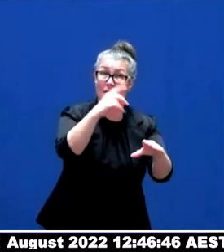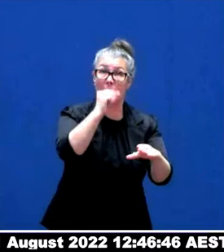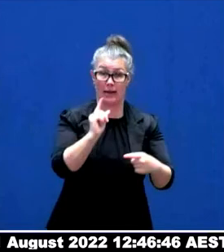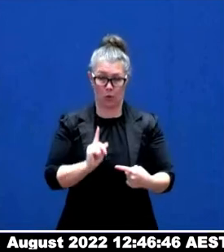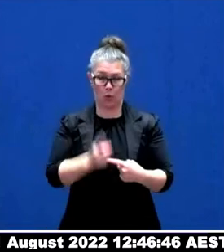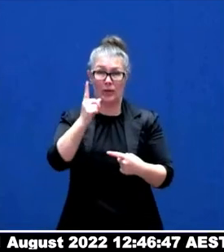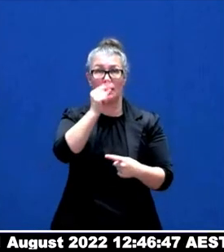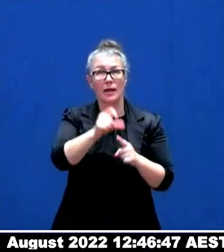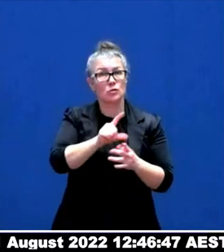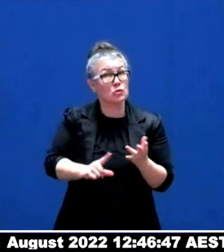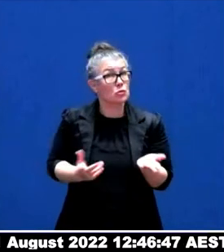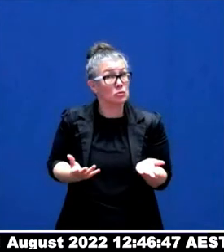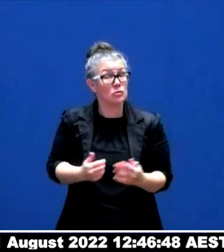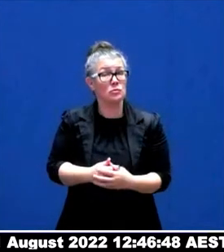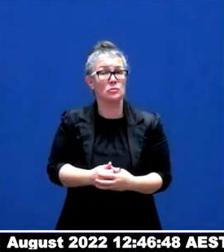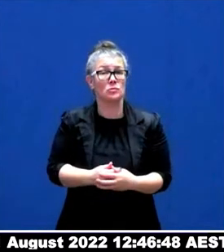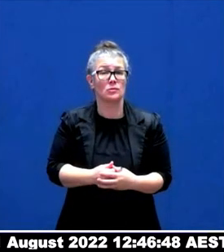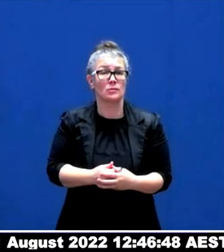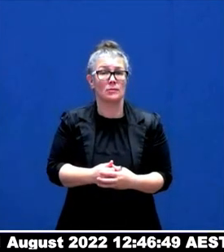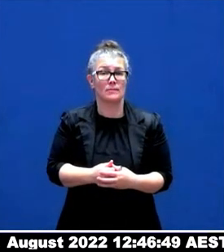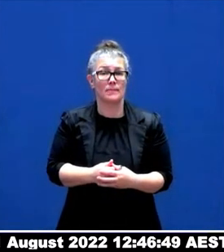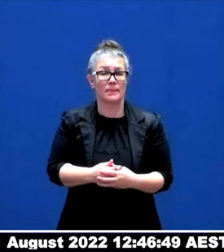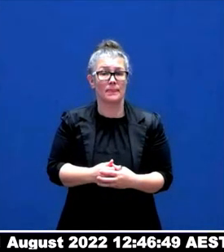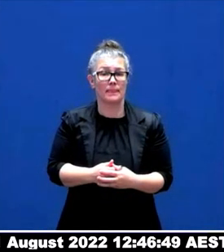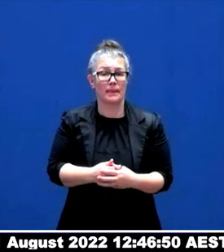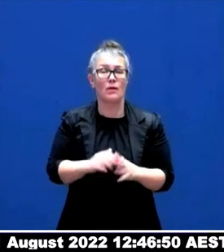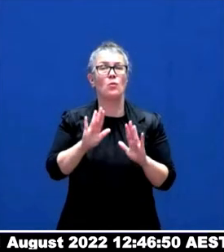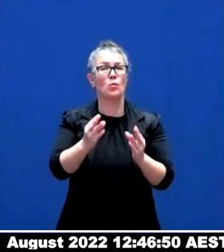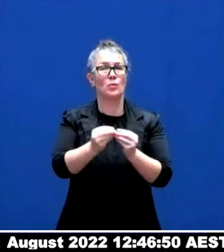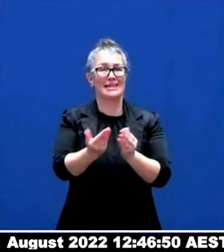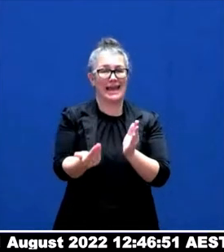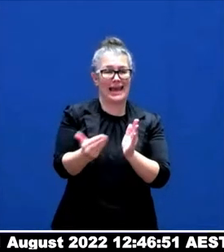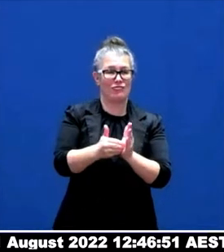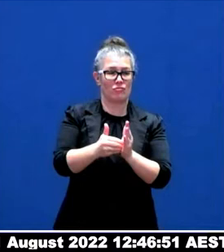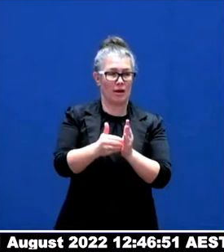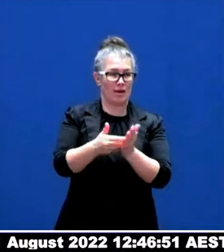That might be put - With additional investment, there's always the opportunity to do more.